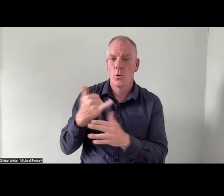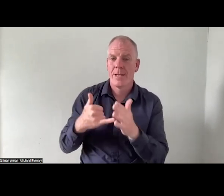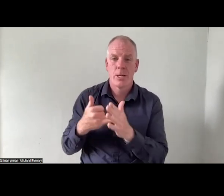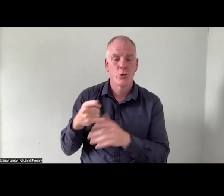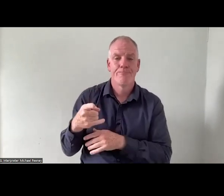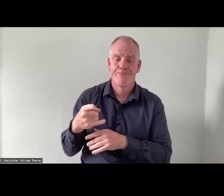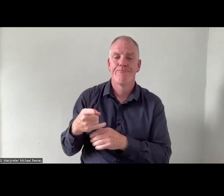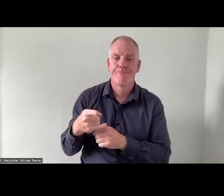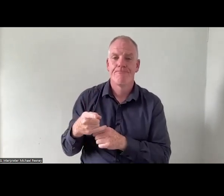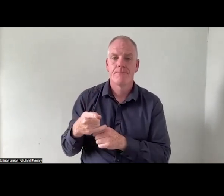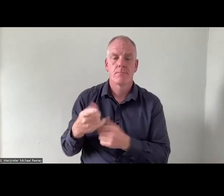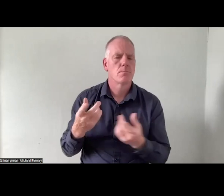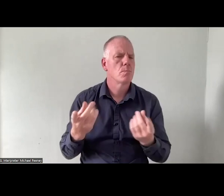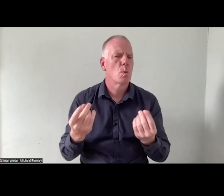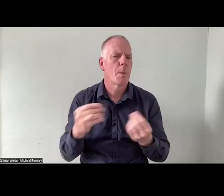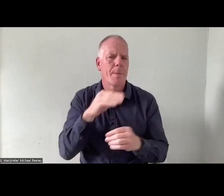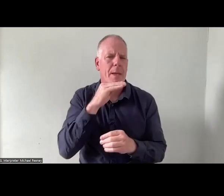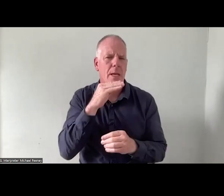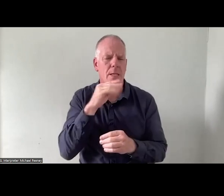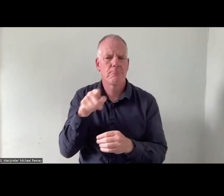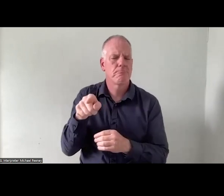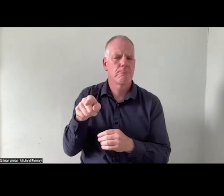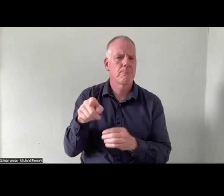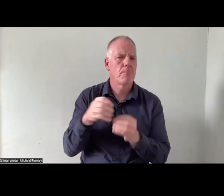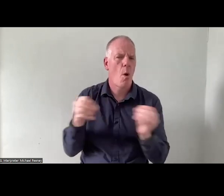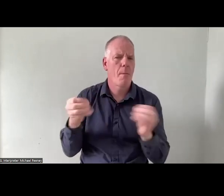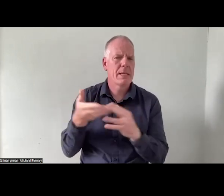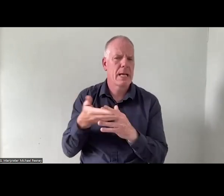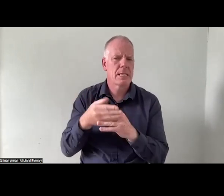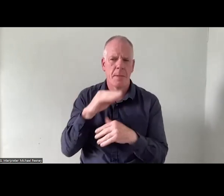So, what do I mean by open access?